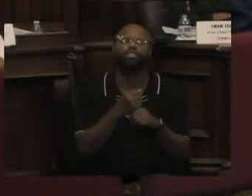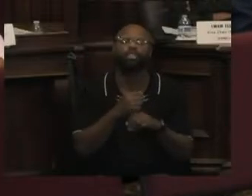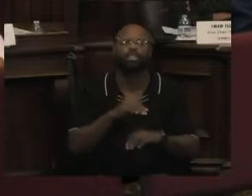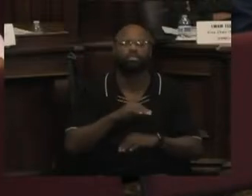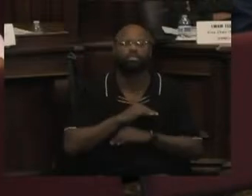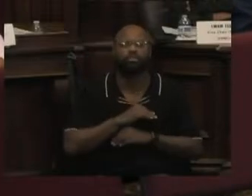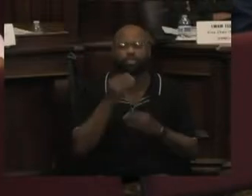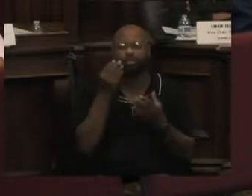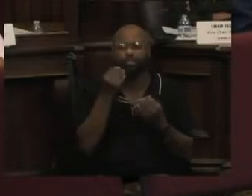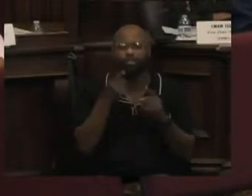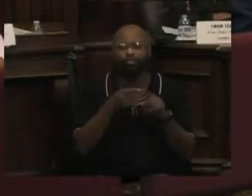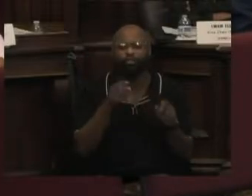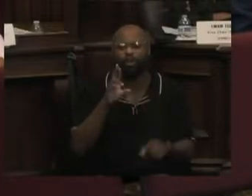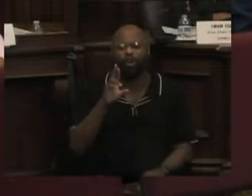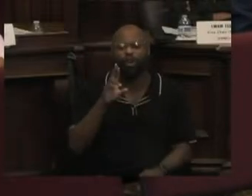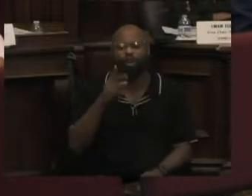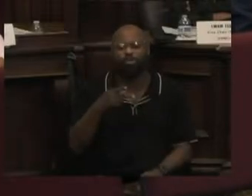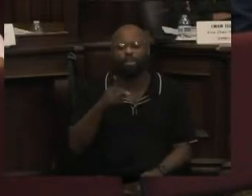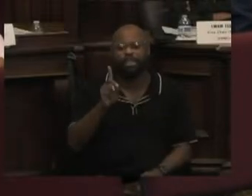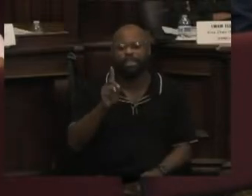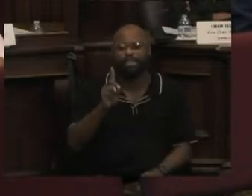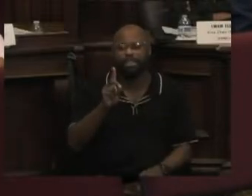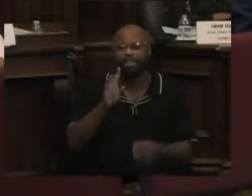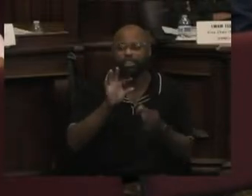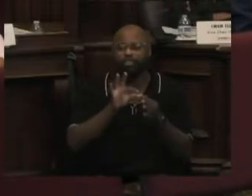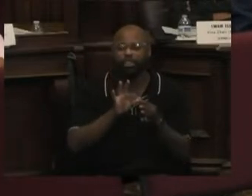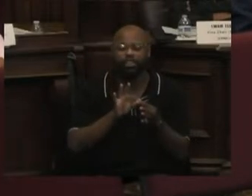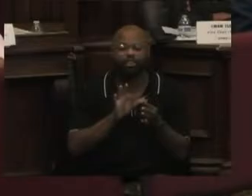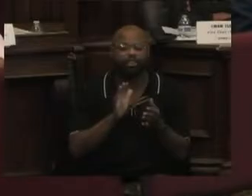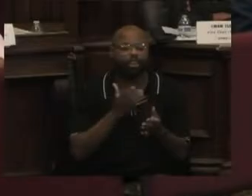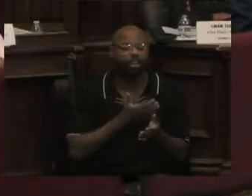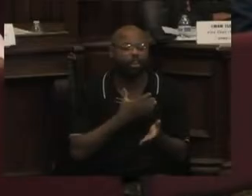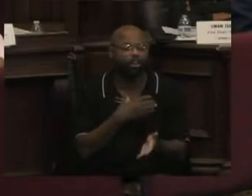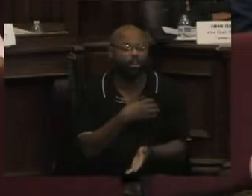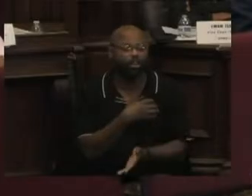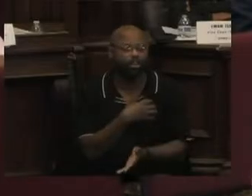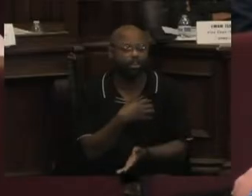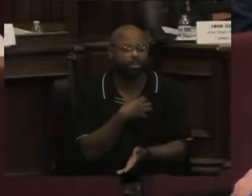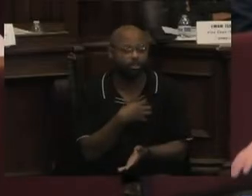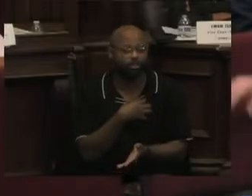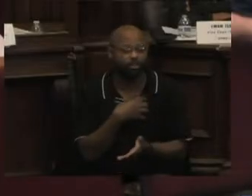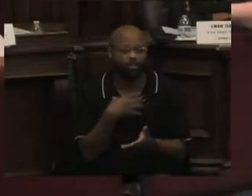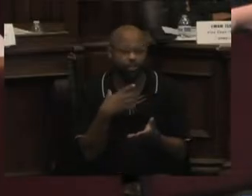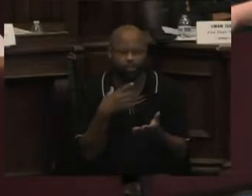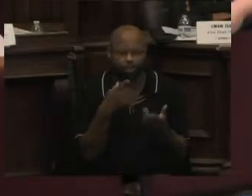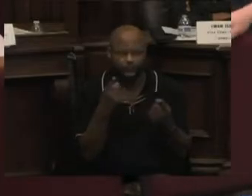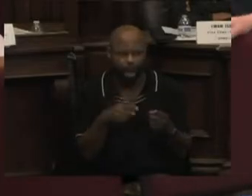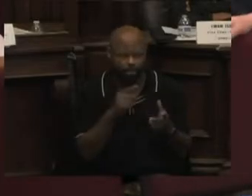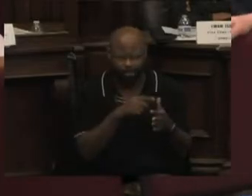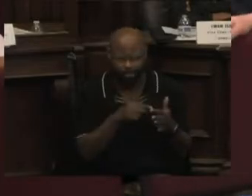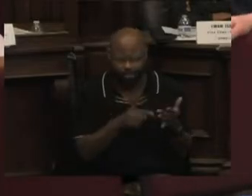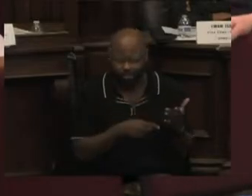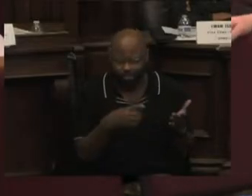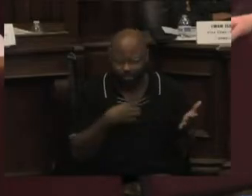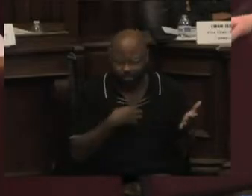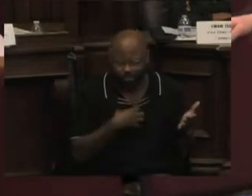I think that that we can get sufficient information from our